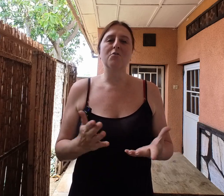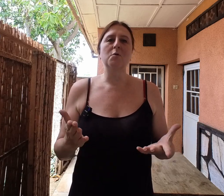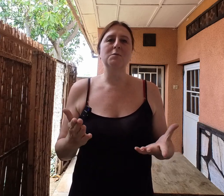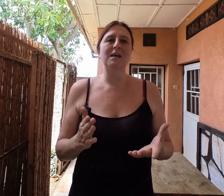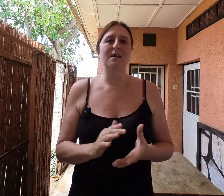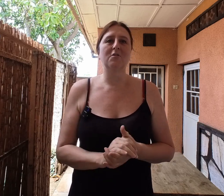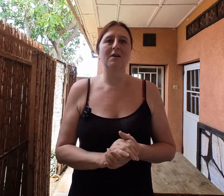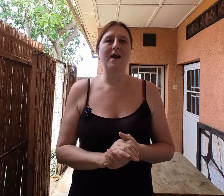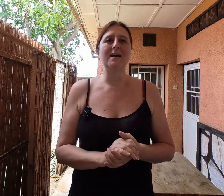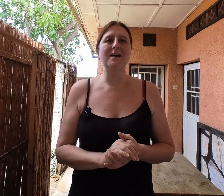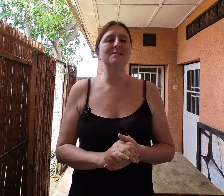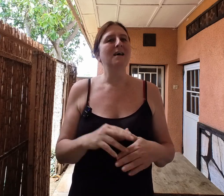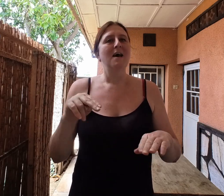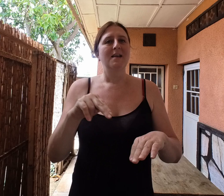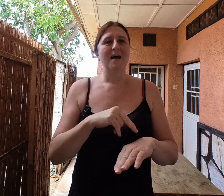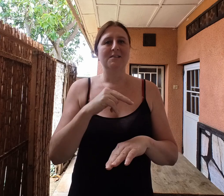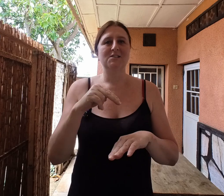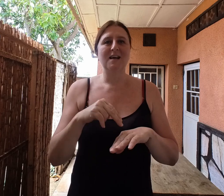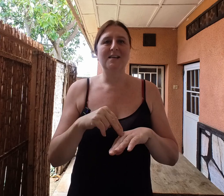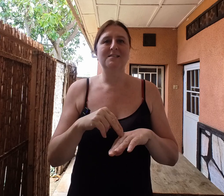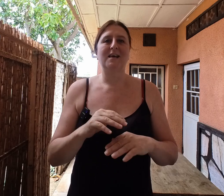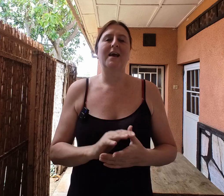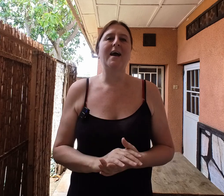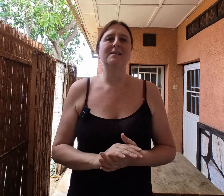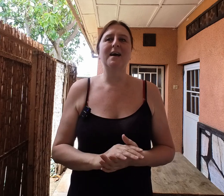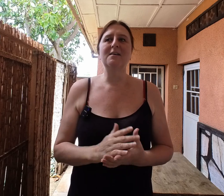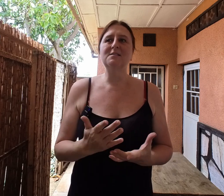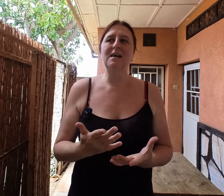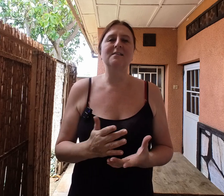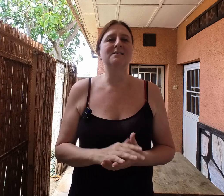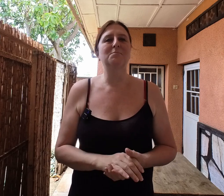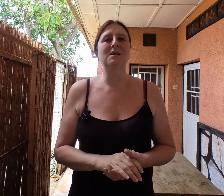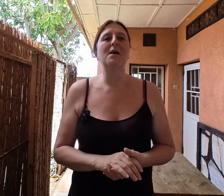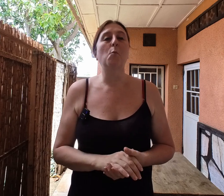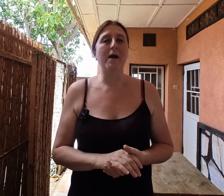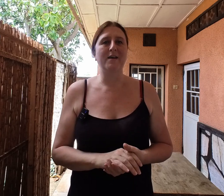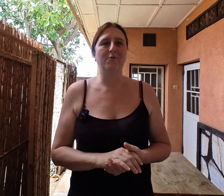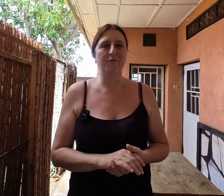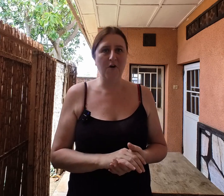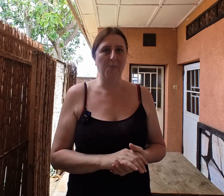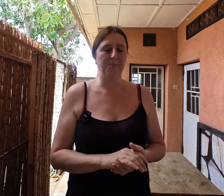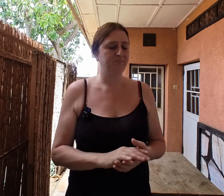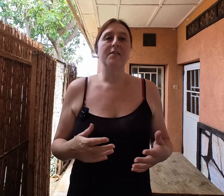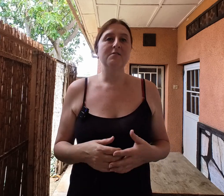I thought what we'd take a look at is nationality, and how to tell somebody where you're from. Now,